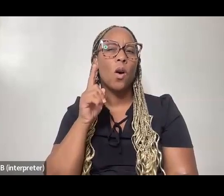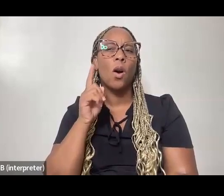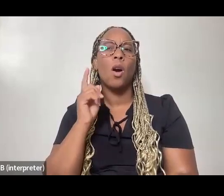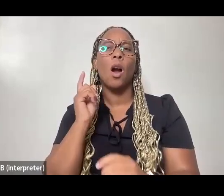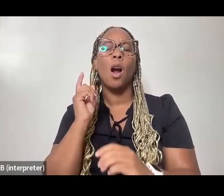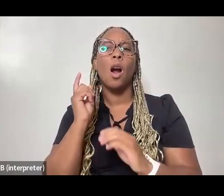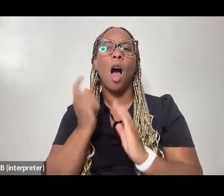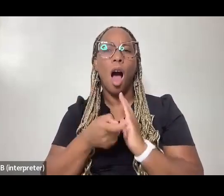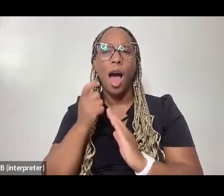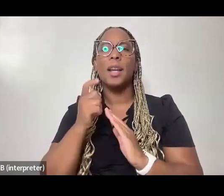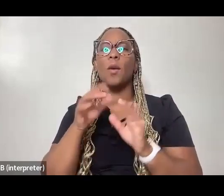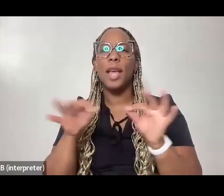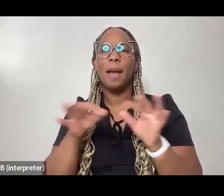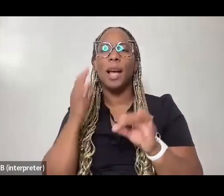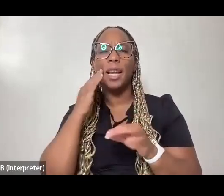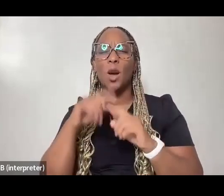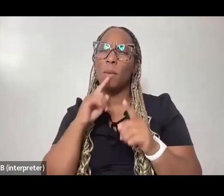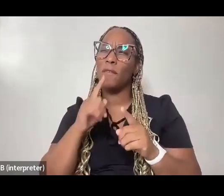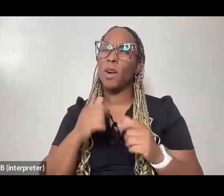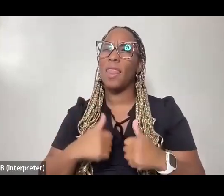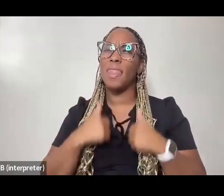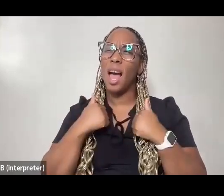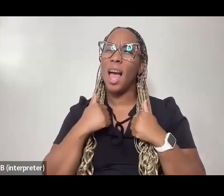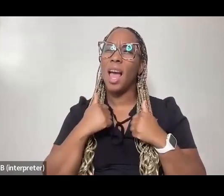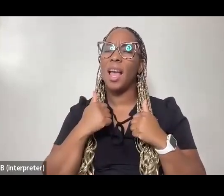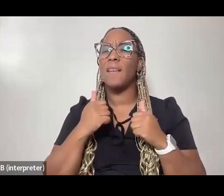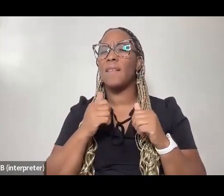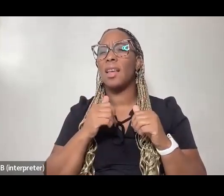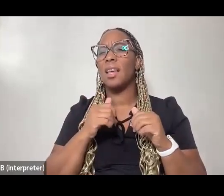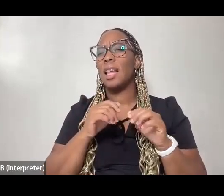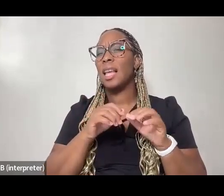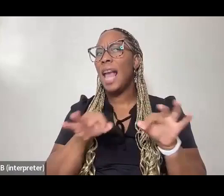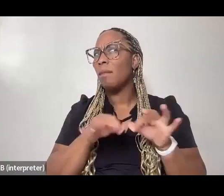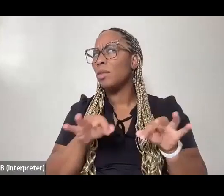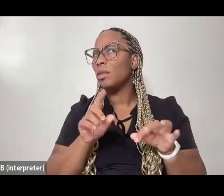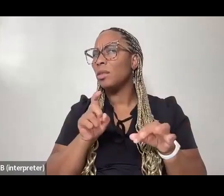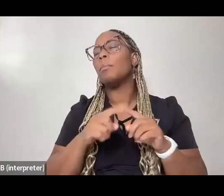whether it does it for our live human captioners. Then the transcripts should be there.